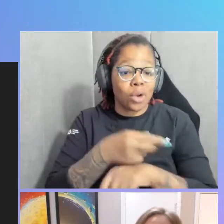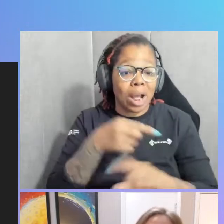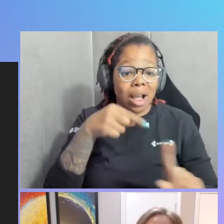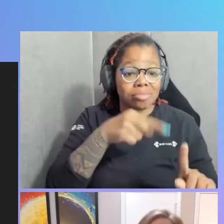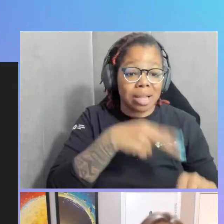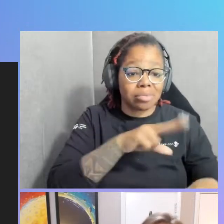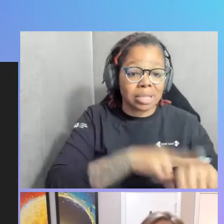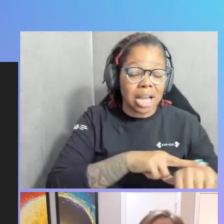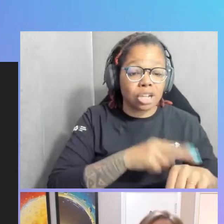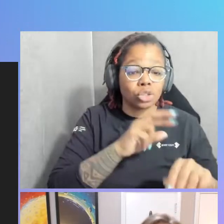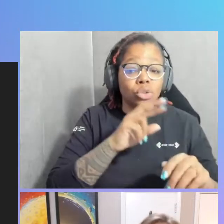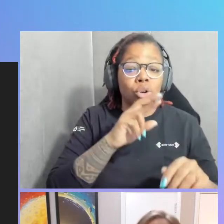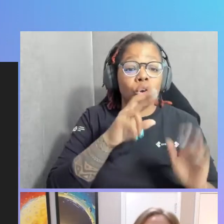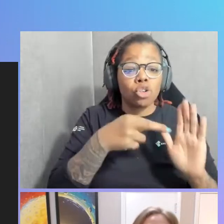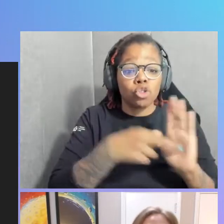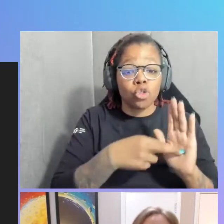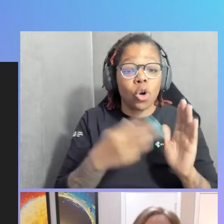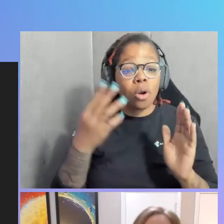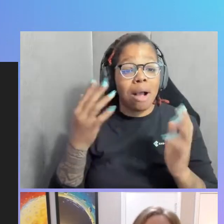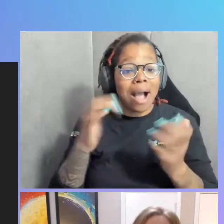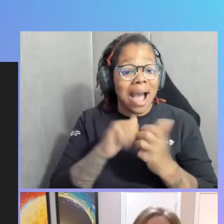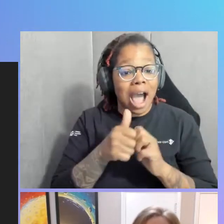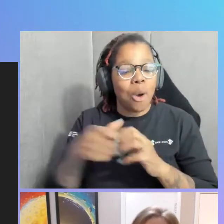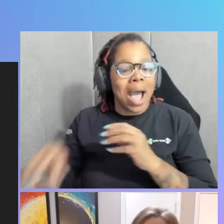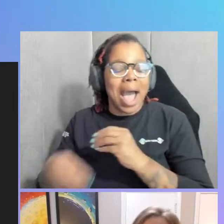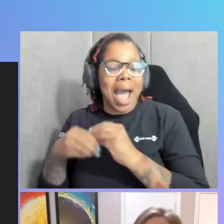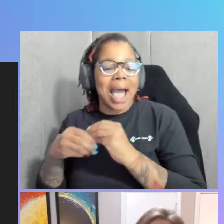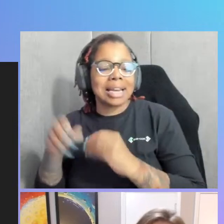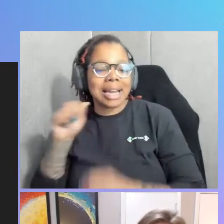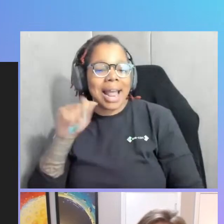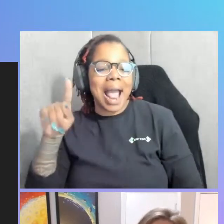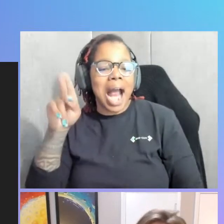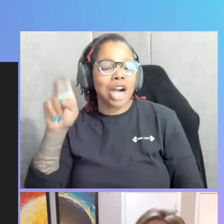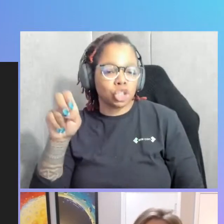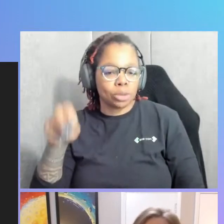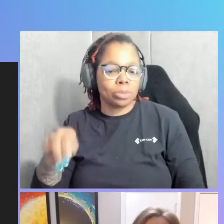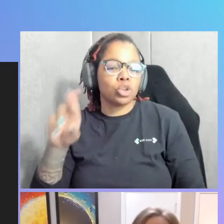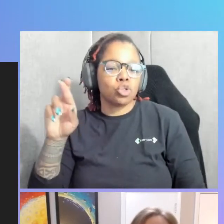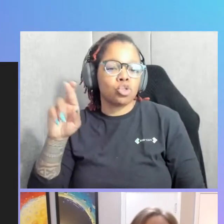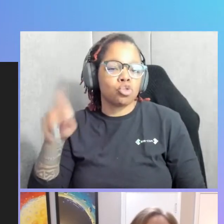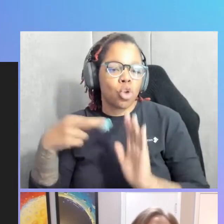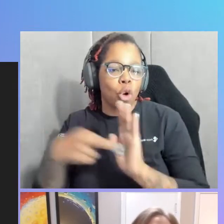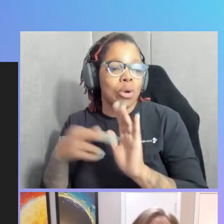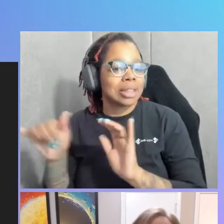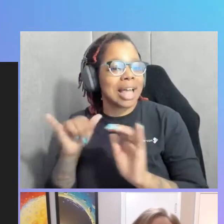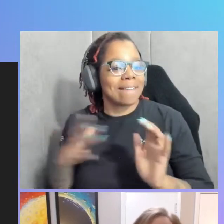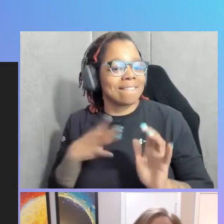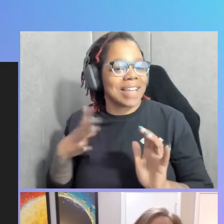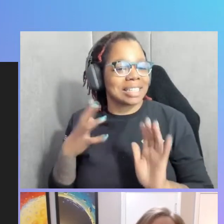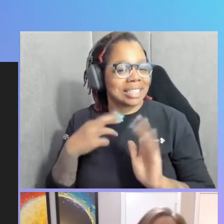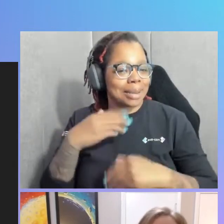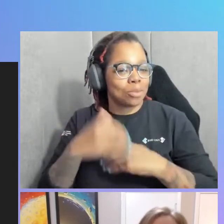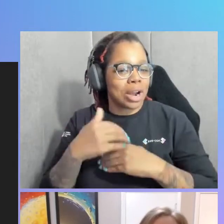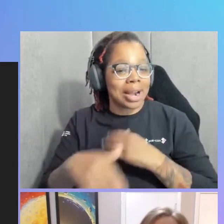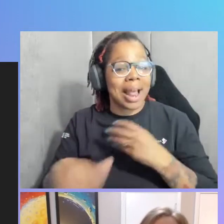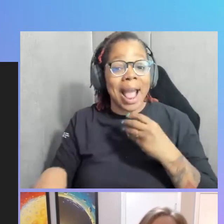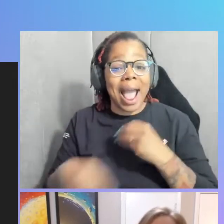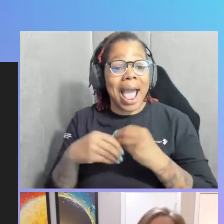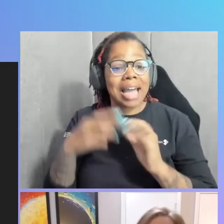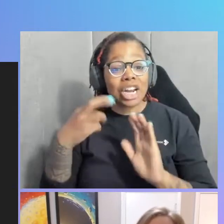adding the role attribute in the start tag. So just like making